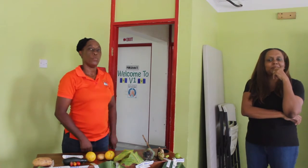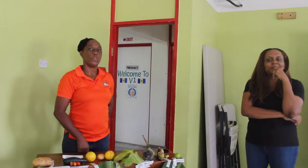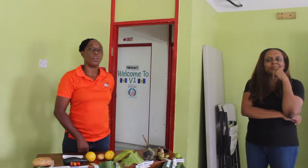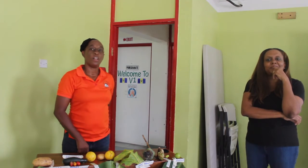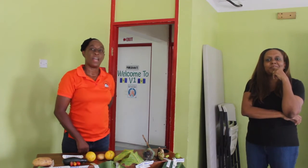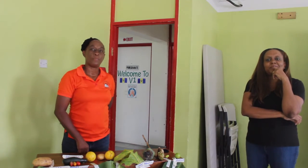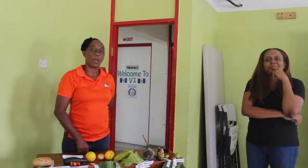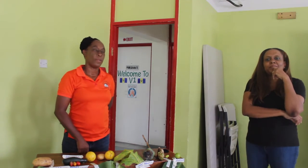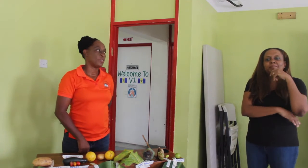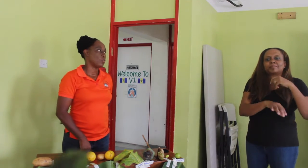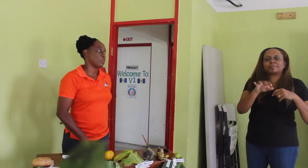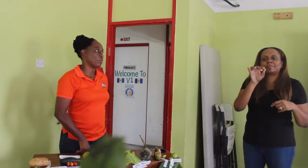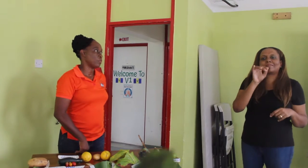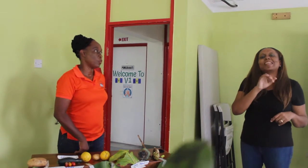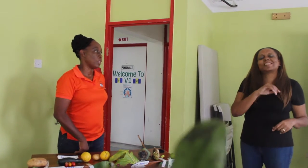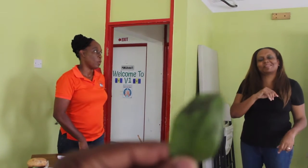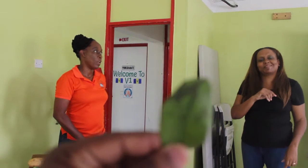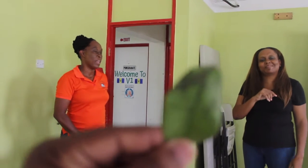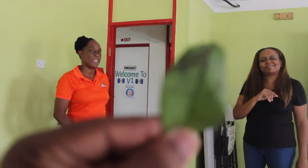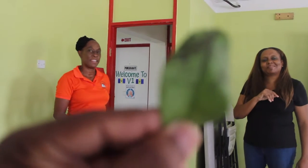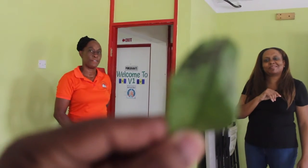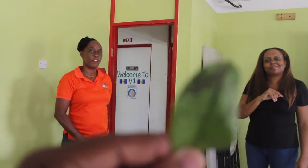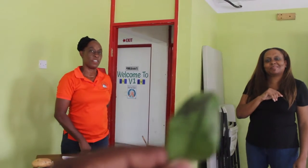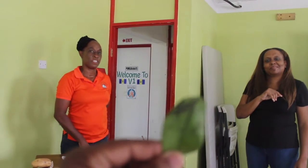we call that problems [ __ ] mole and that's a fungus